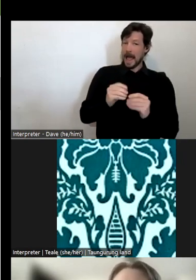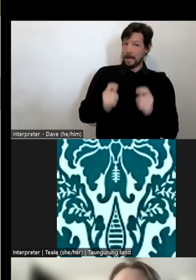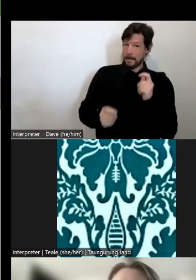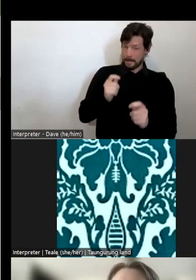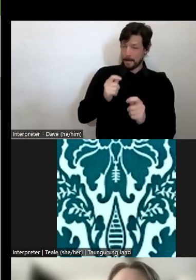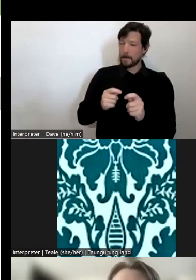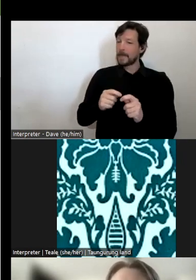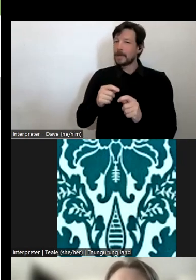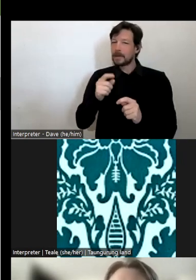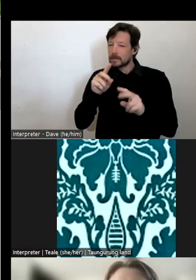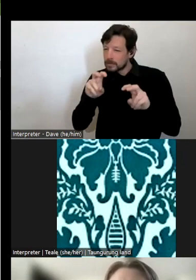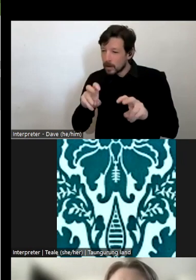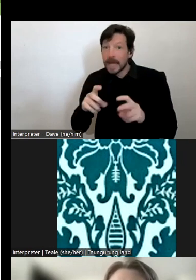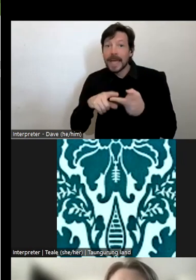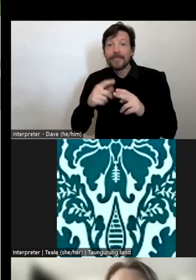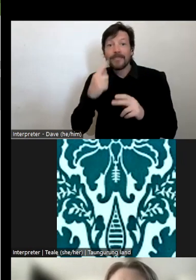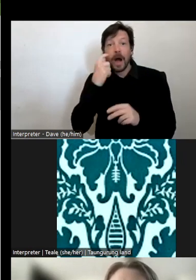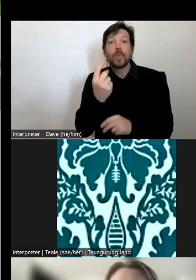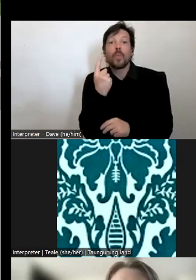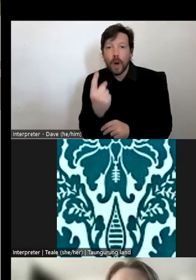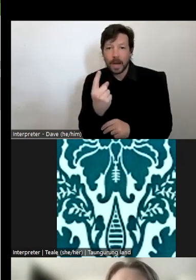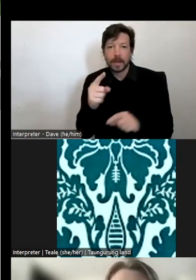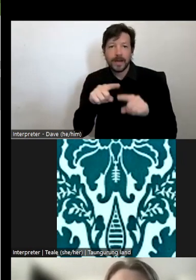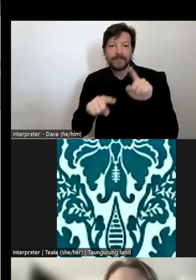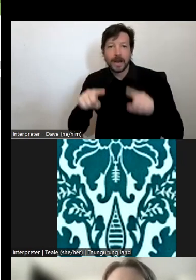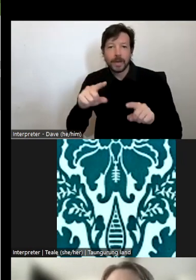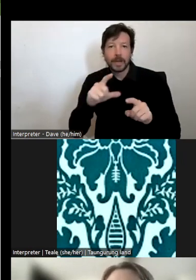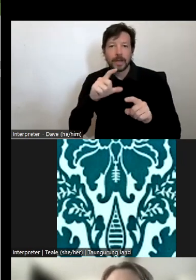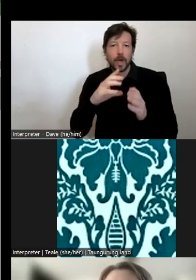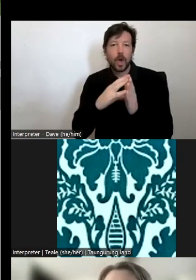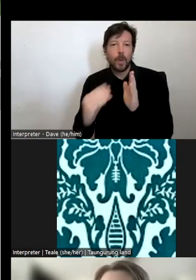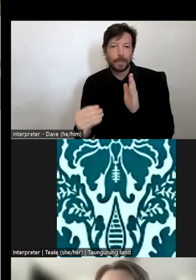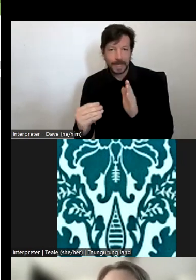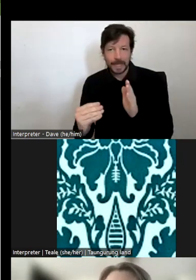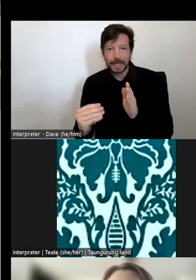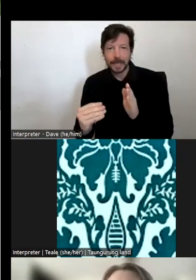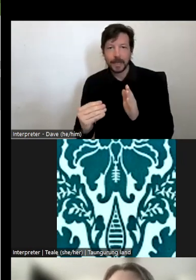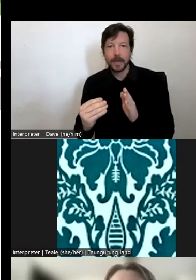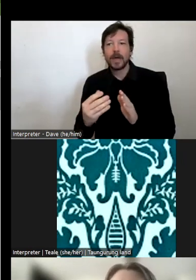and they find one variant copy in a child, they will then look at connexin 30